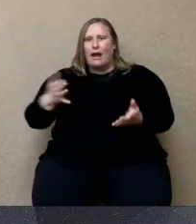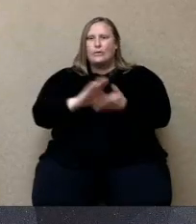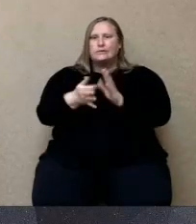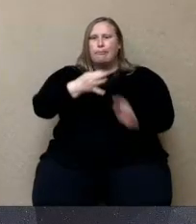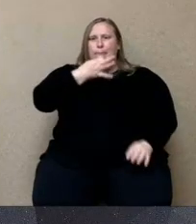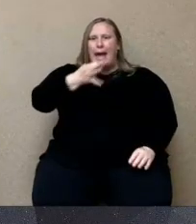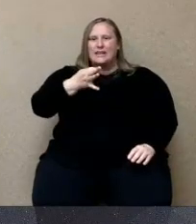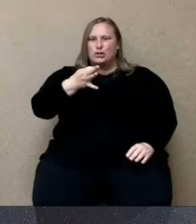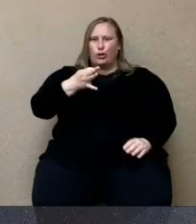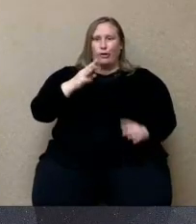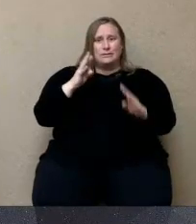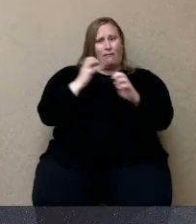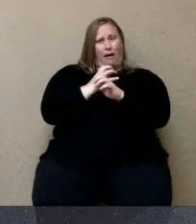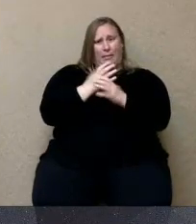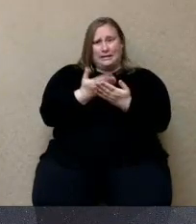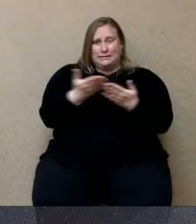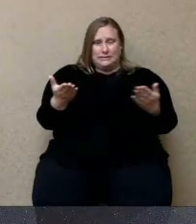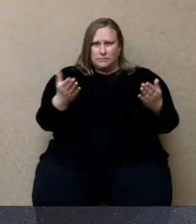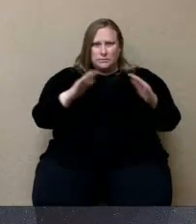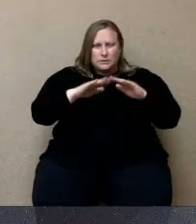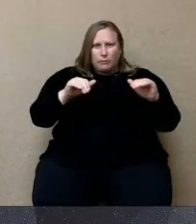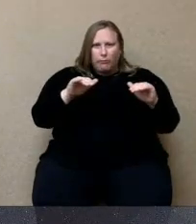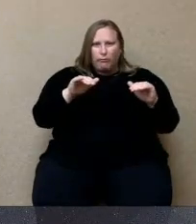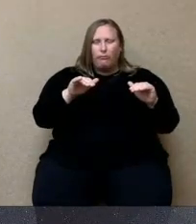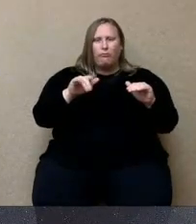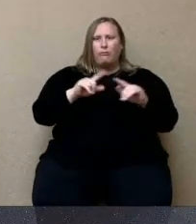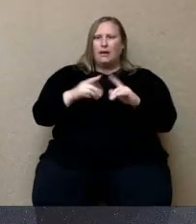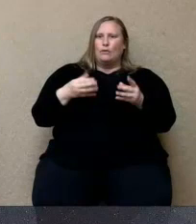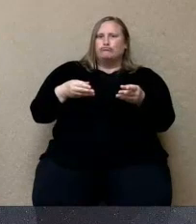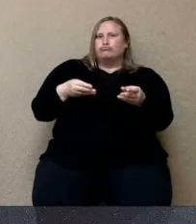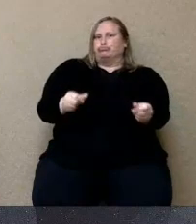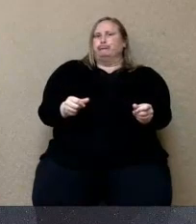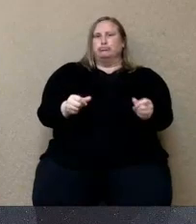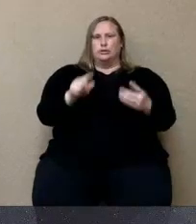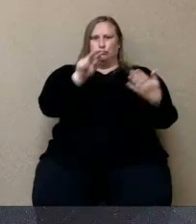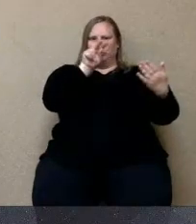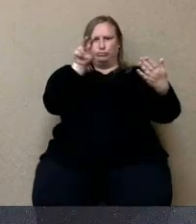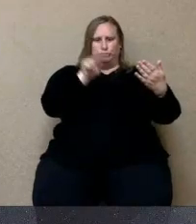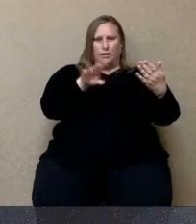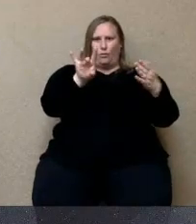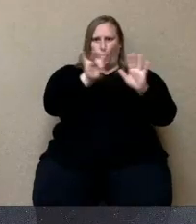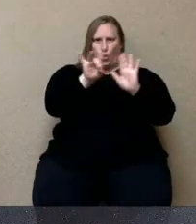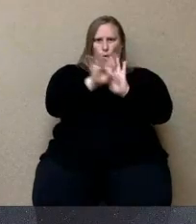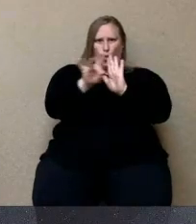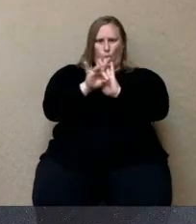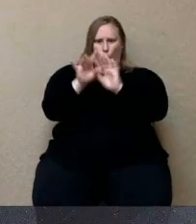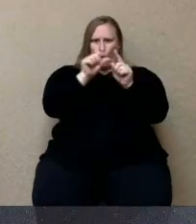complex system. And it makes it really efficient for him to get to the words he needs and construct everything, like we